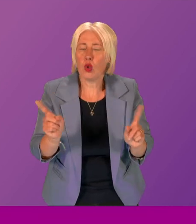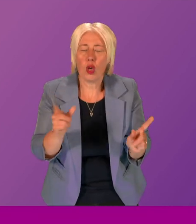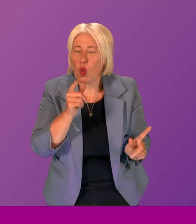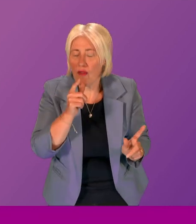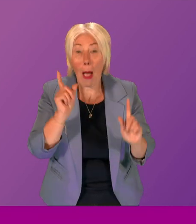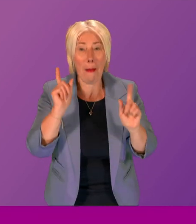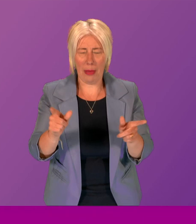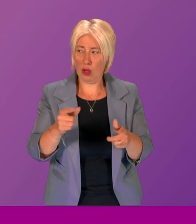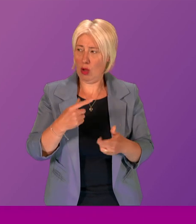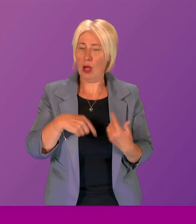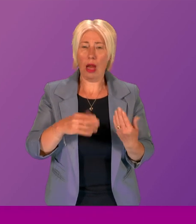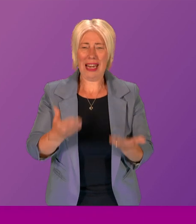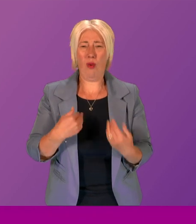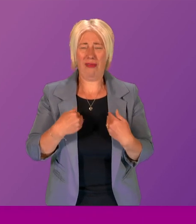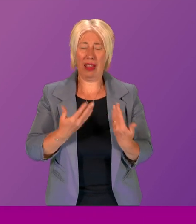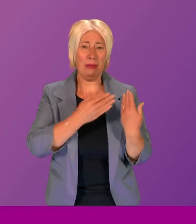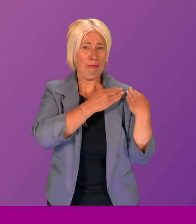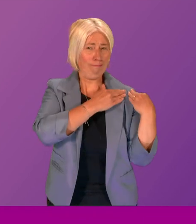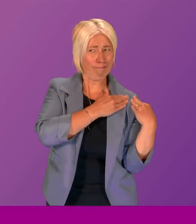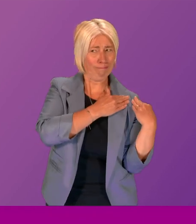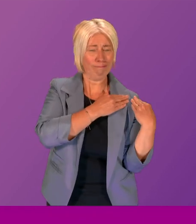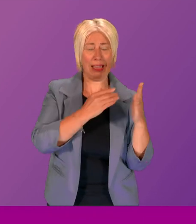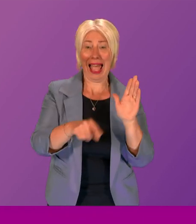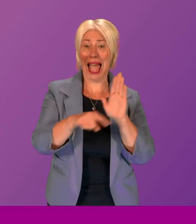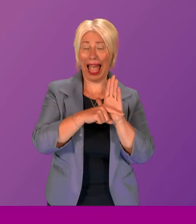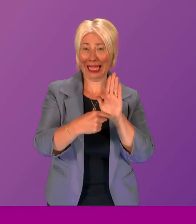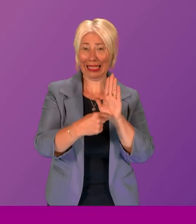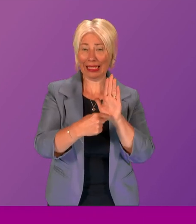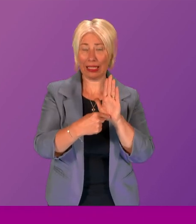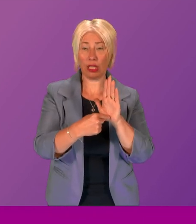However, it is incumbent on me to say that this act and the new offences in relation to stirring